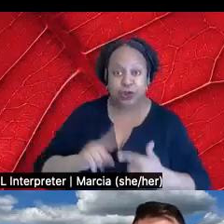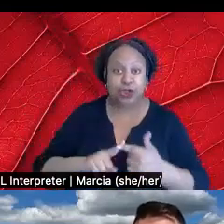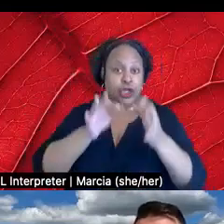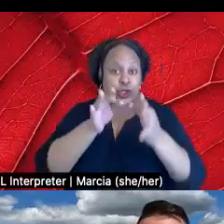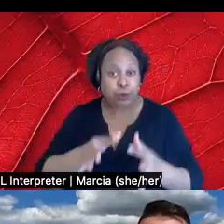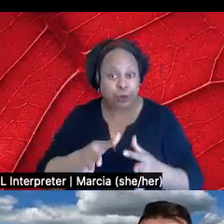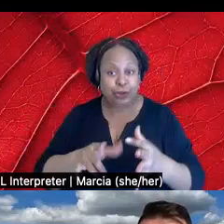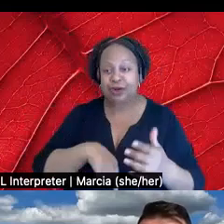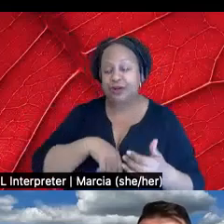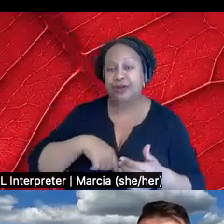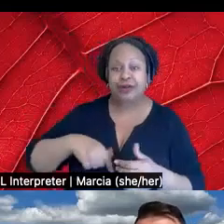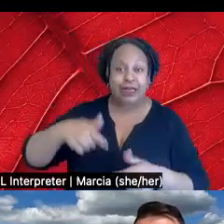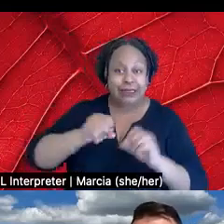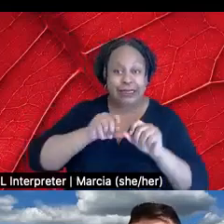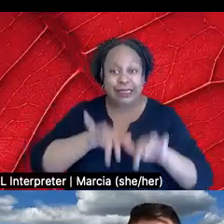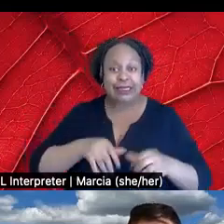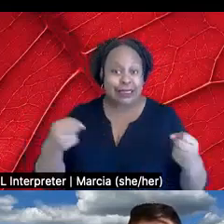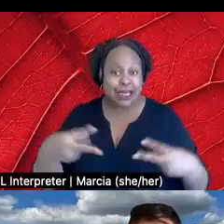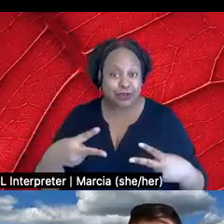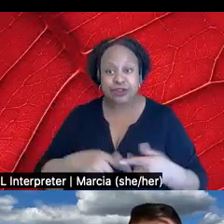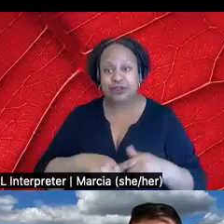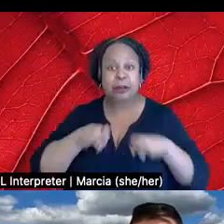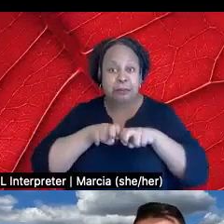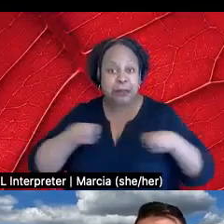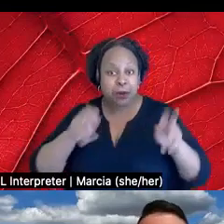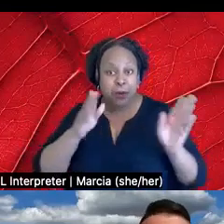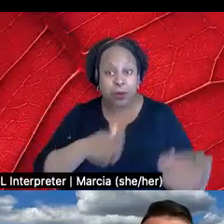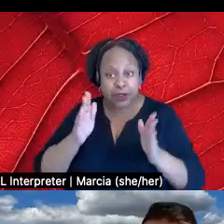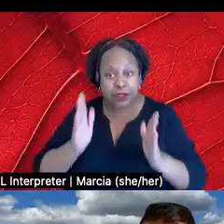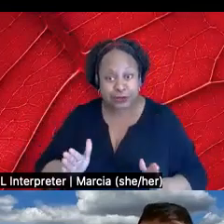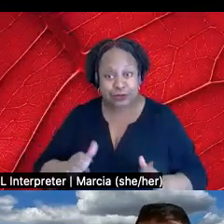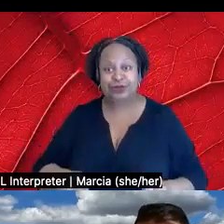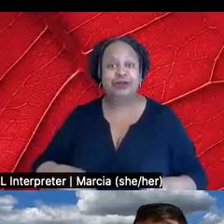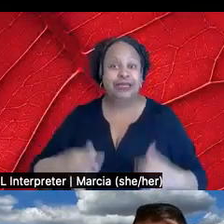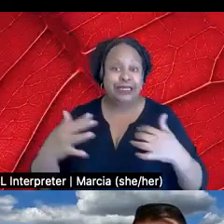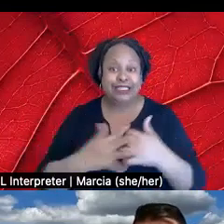captioners, panel organizers, Indigenous knowledge keepers,